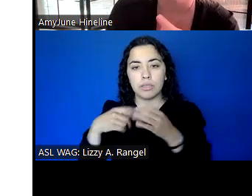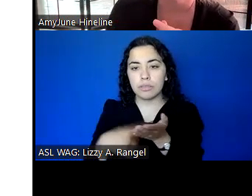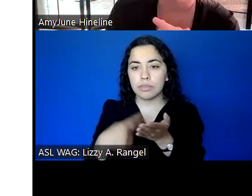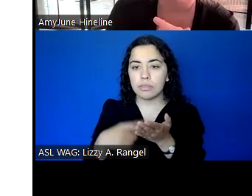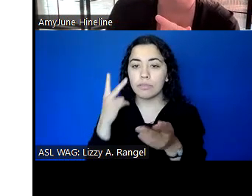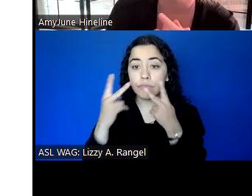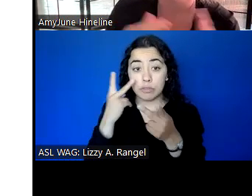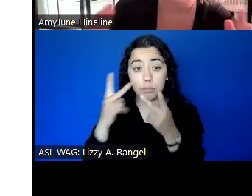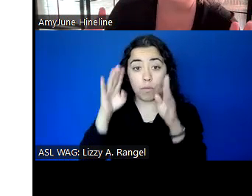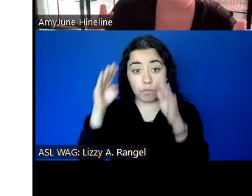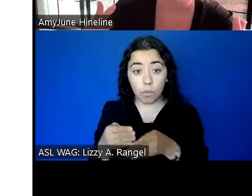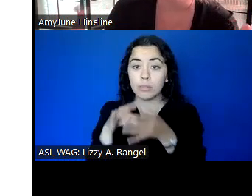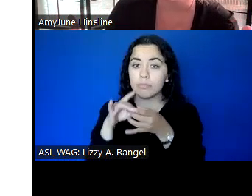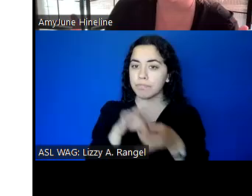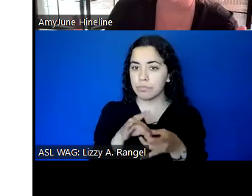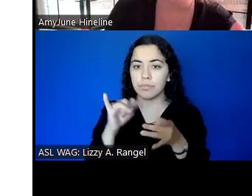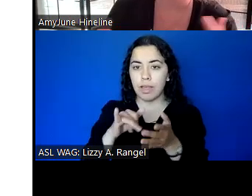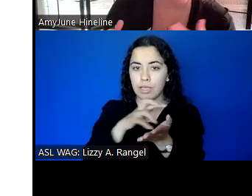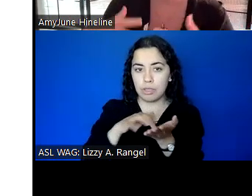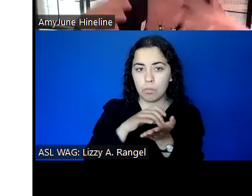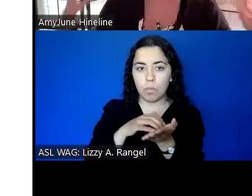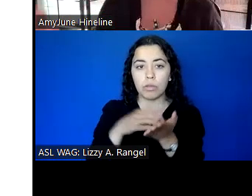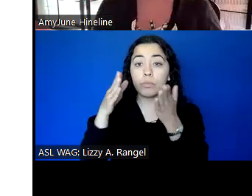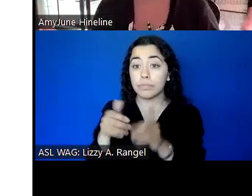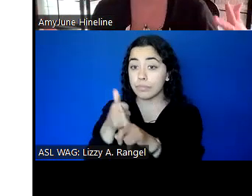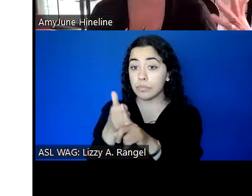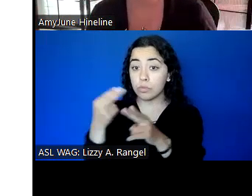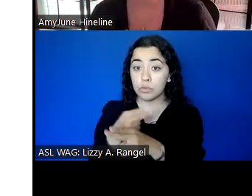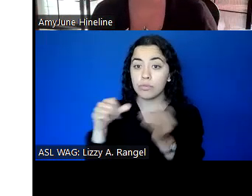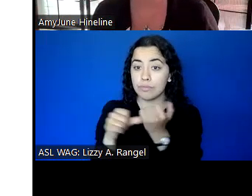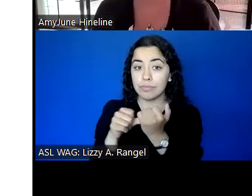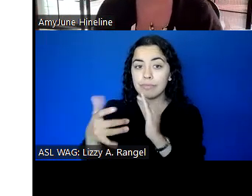have a lot of components on your webpage, people are not going to want to have to tab through all